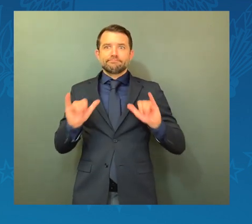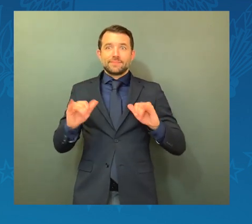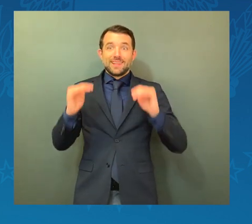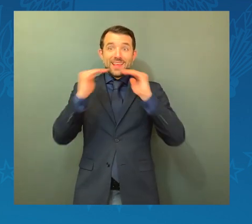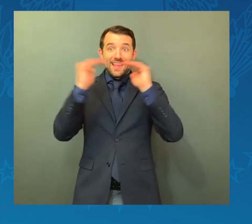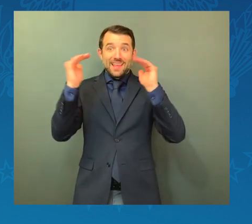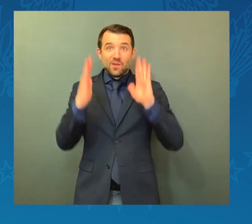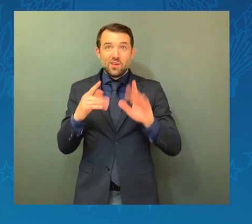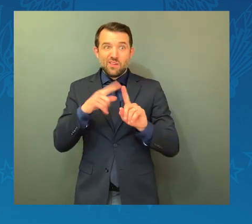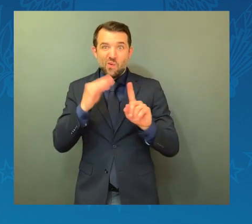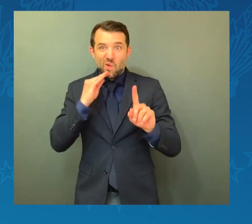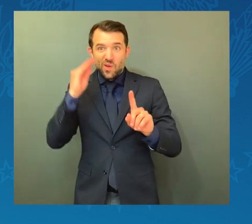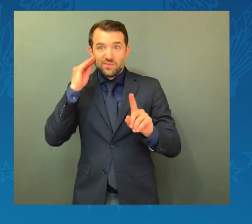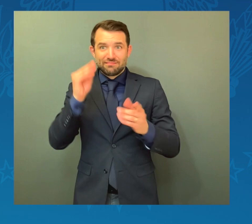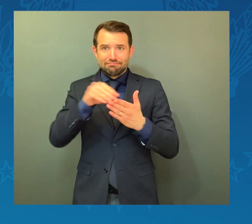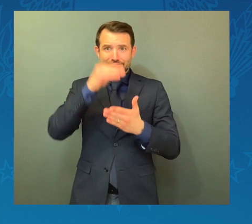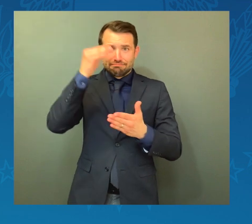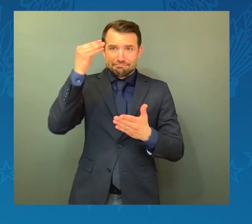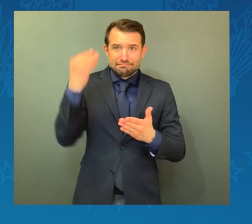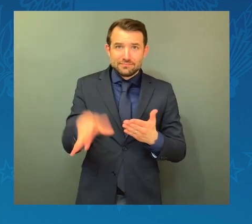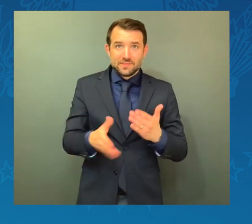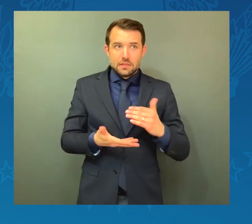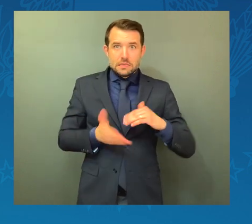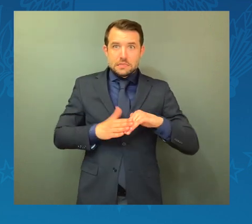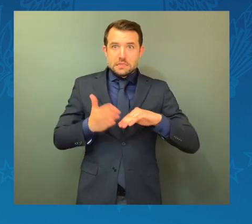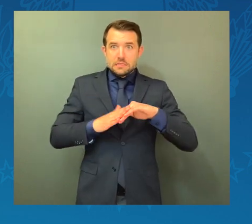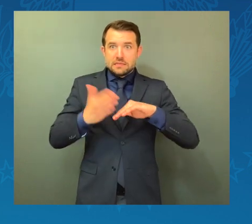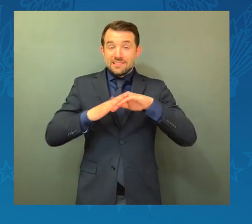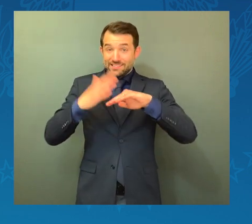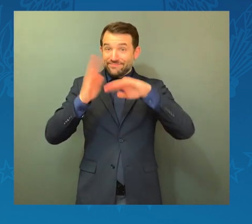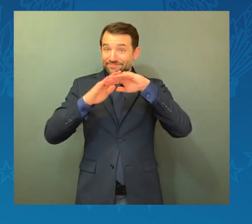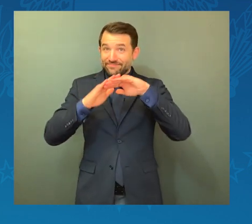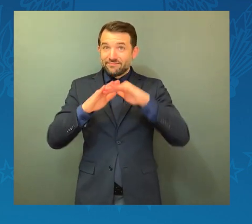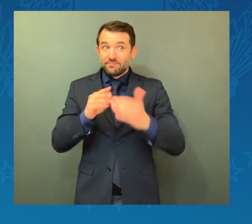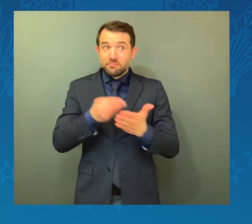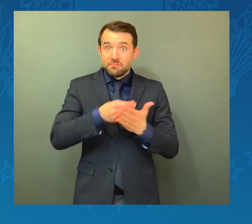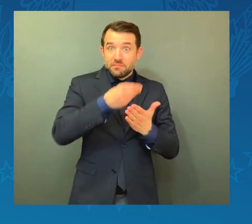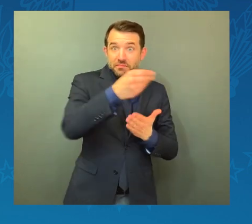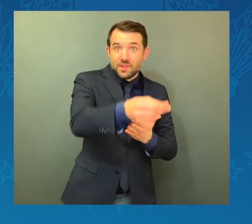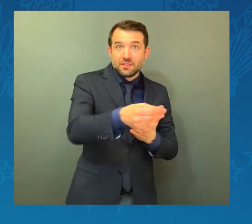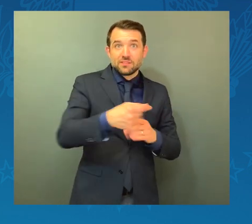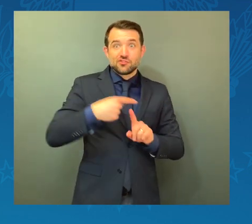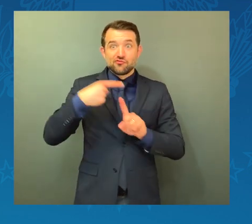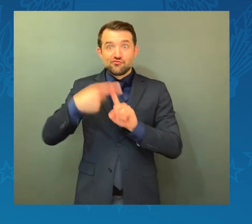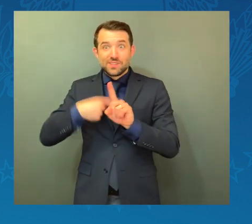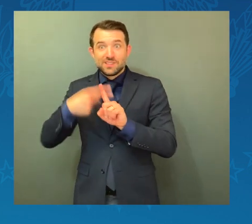are becoming more expensive to buy and to rent. Here is one of the most significant: